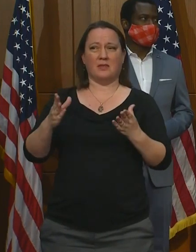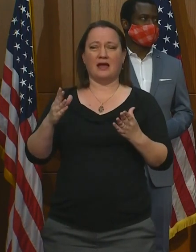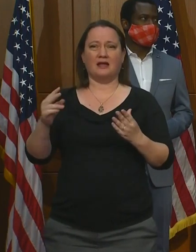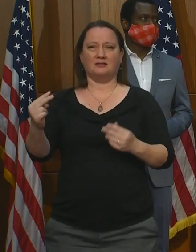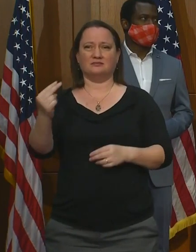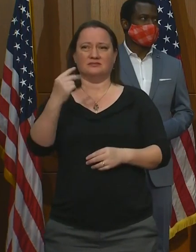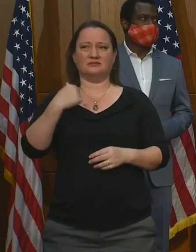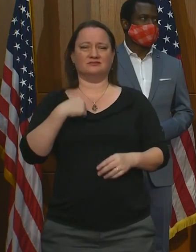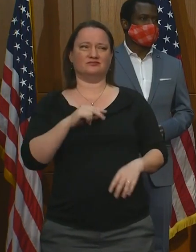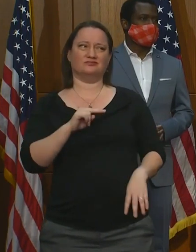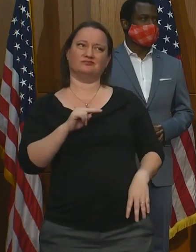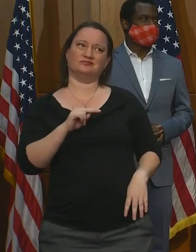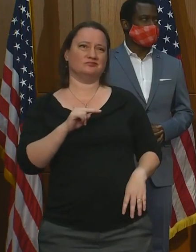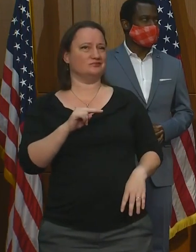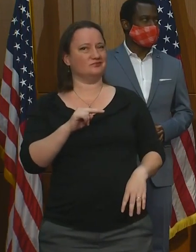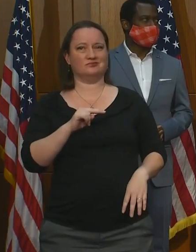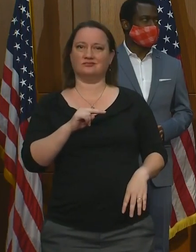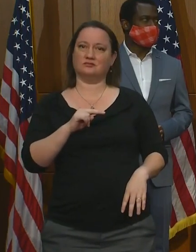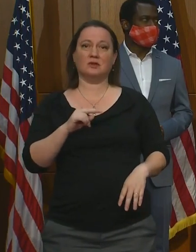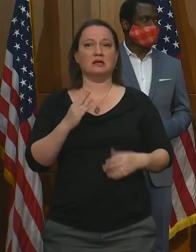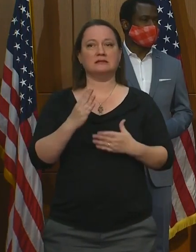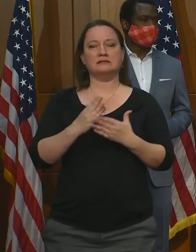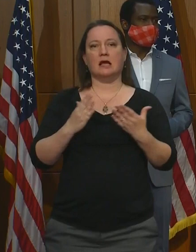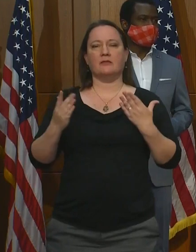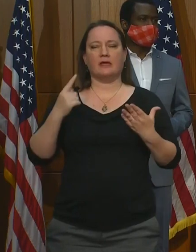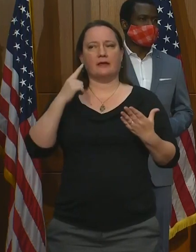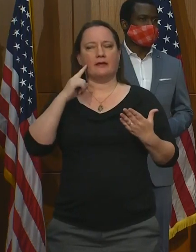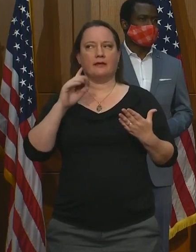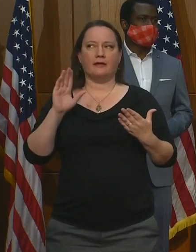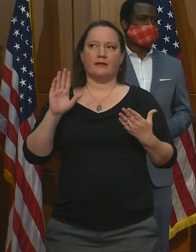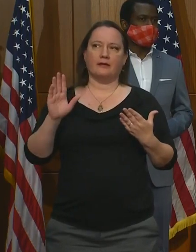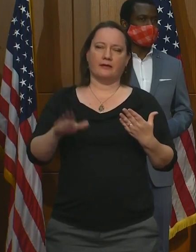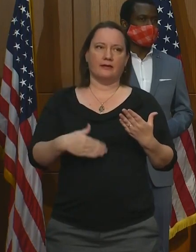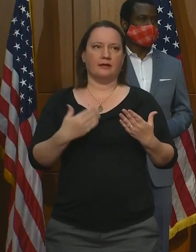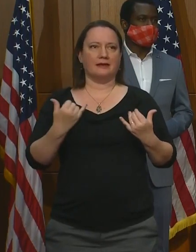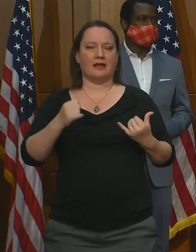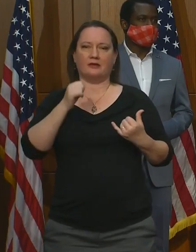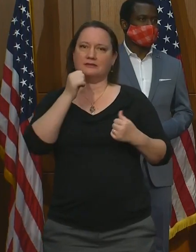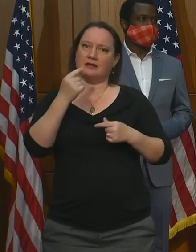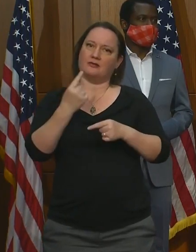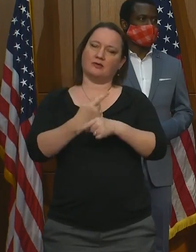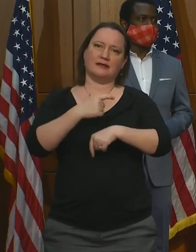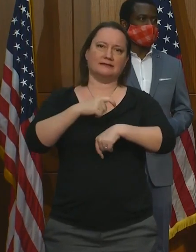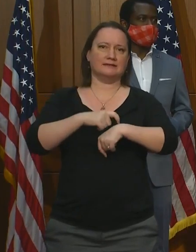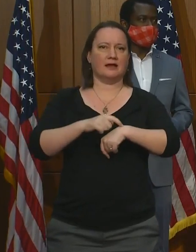FOR THOSE OF YOU WHO MIGHT BE DOUBTING. FOR THOSE OF YOU WHO